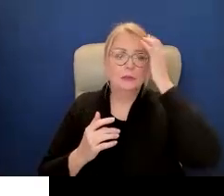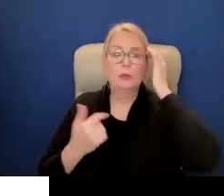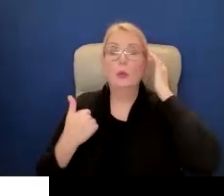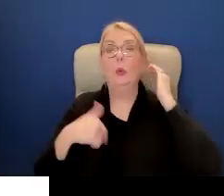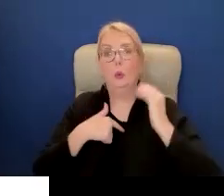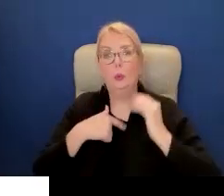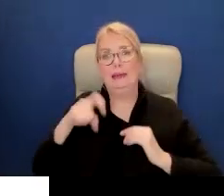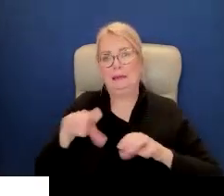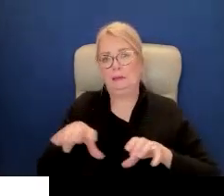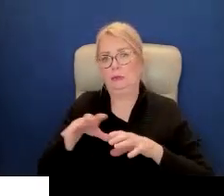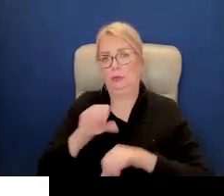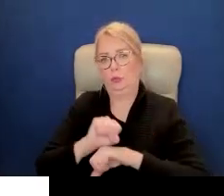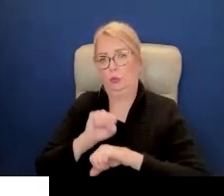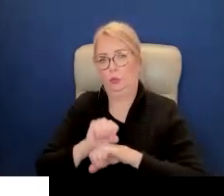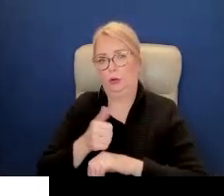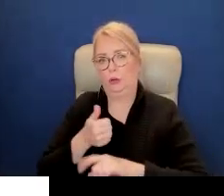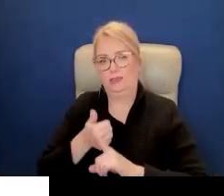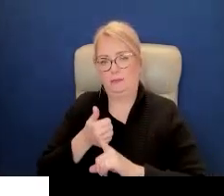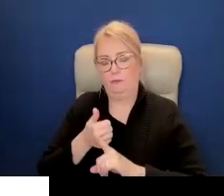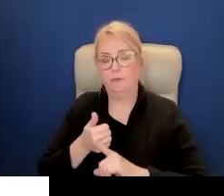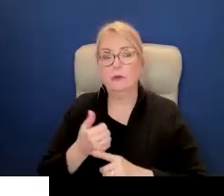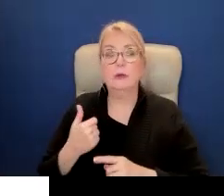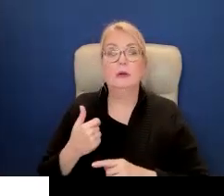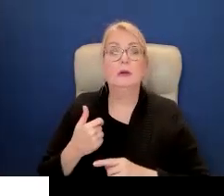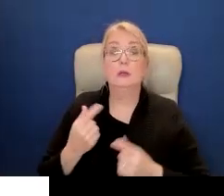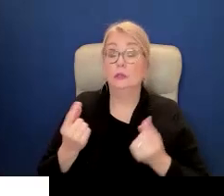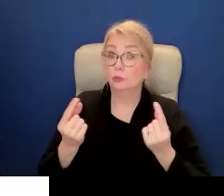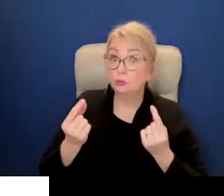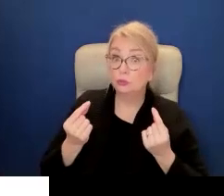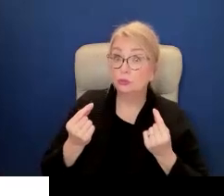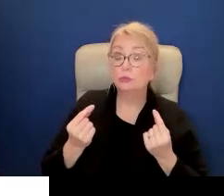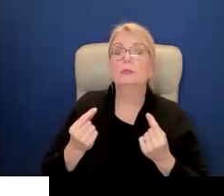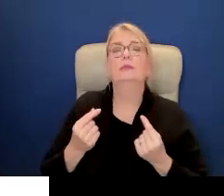What we do want to do is be supportive. Ask how you can help.